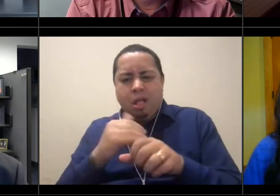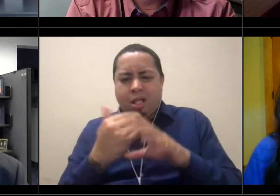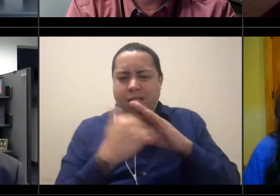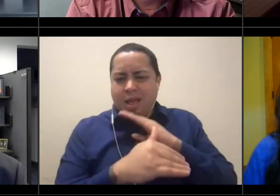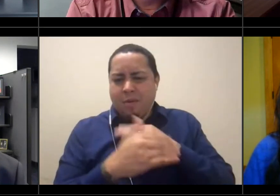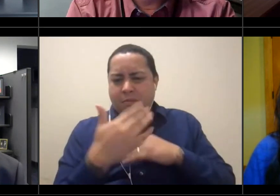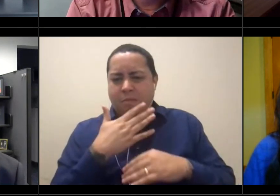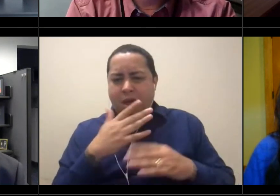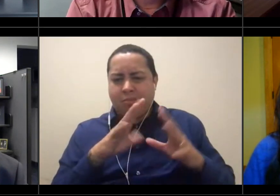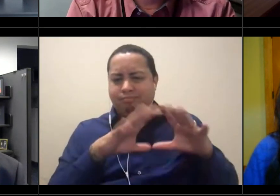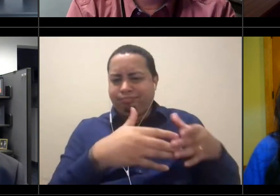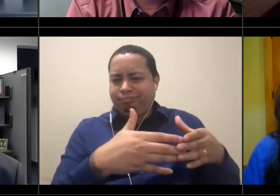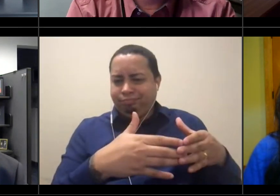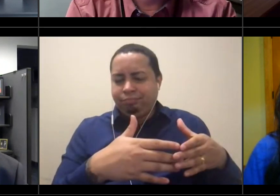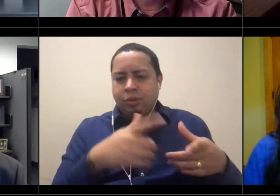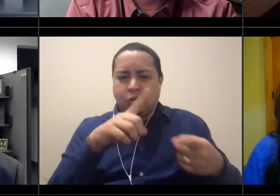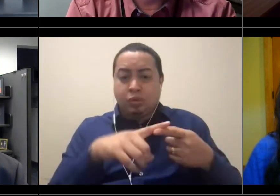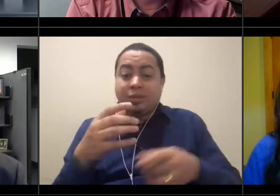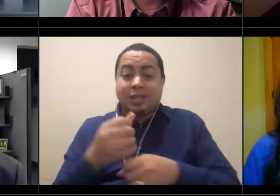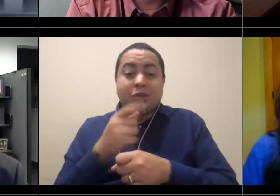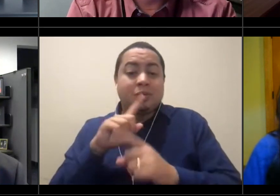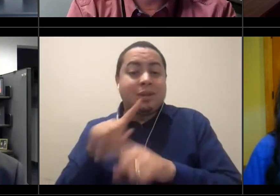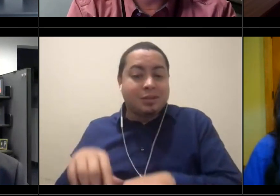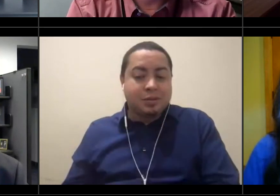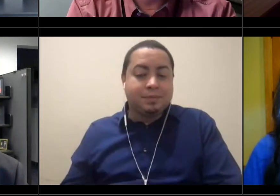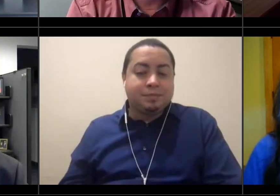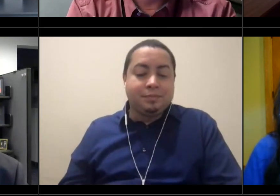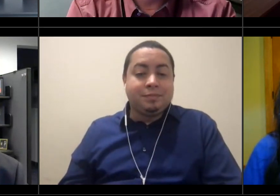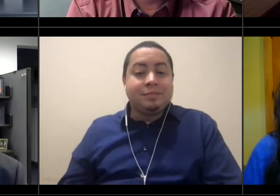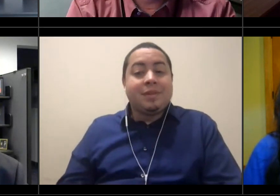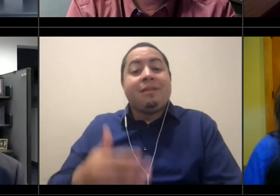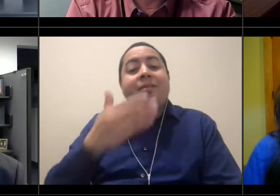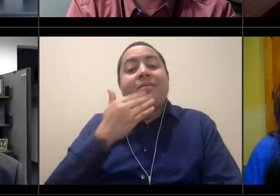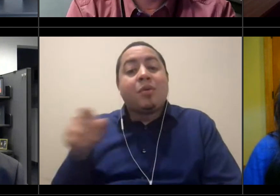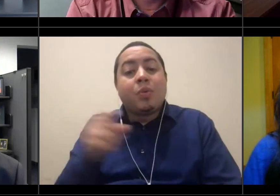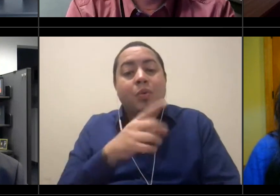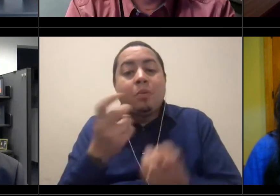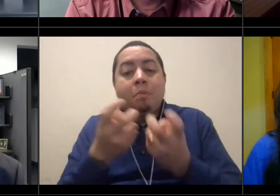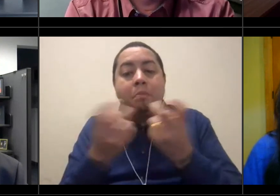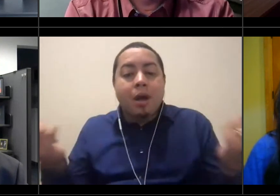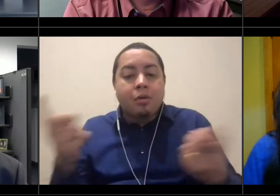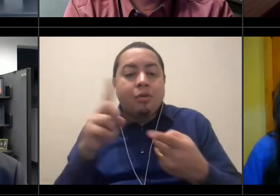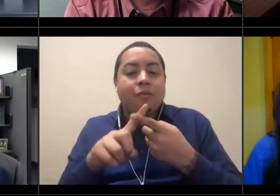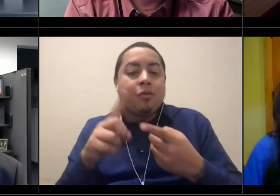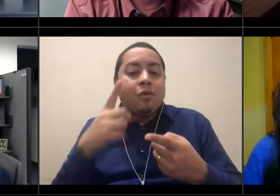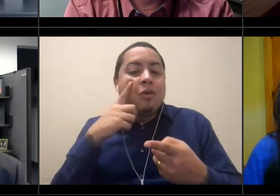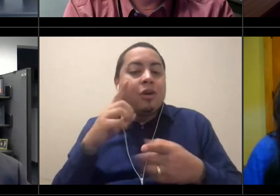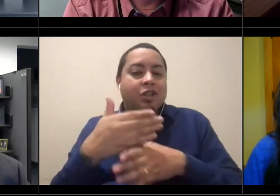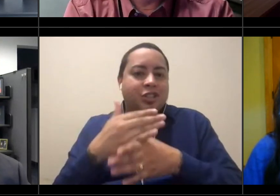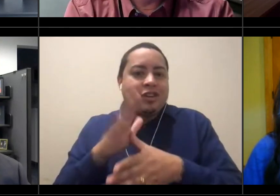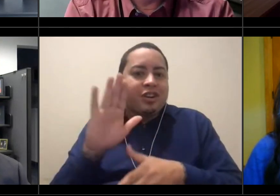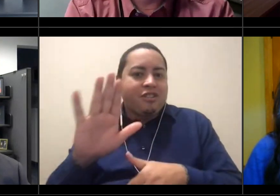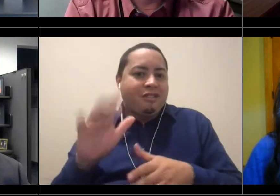Thank you so much for sharing your lives with us at NOAA and you're this 24 by 7 operation